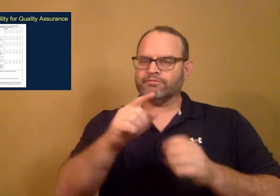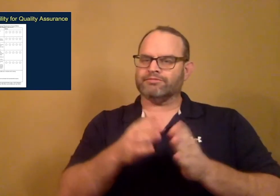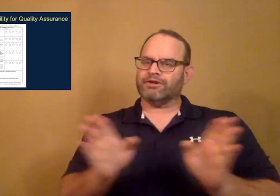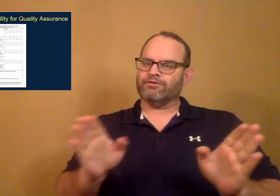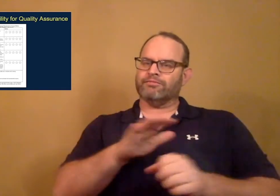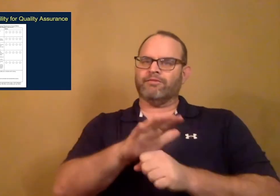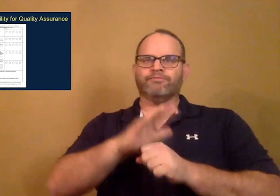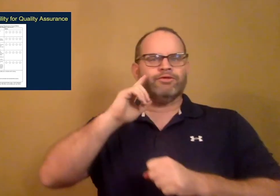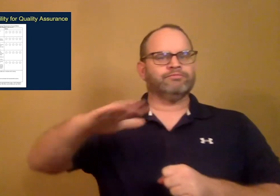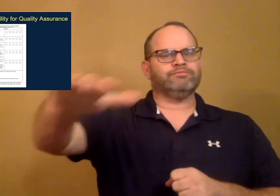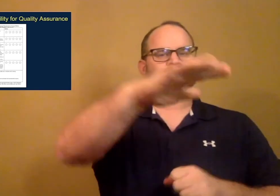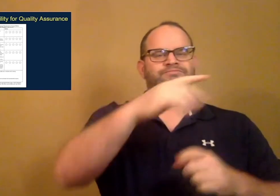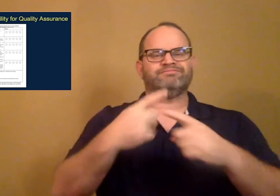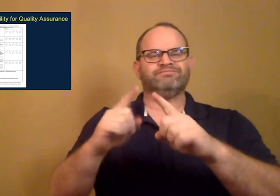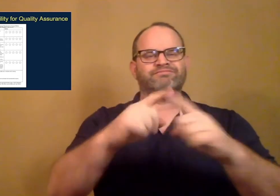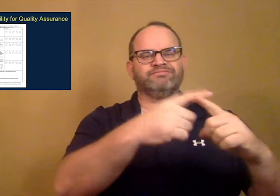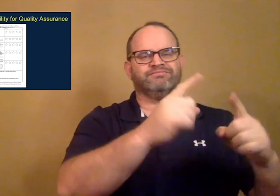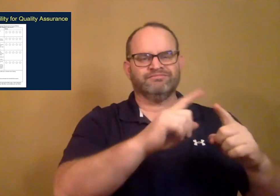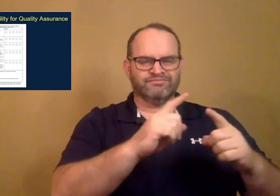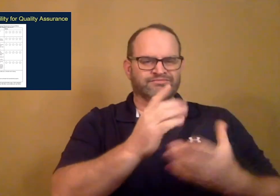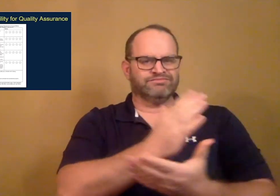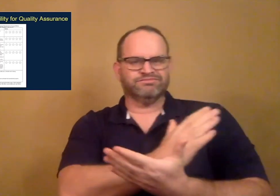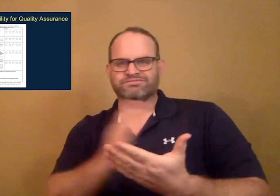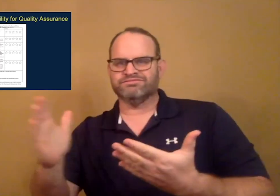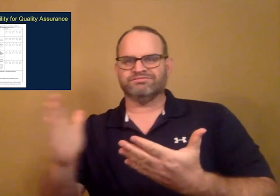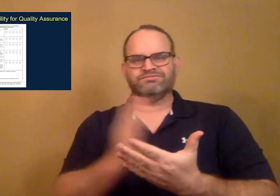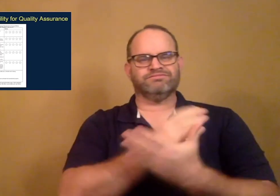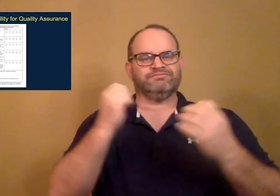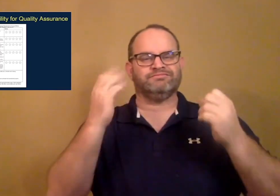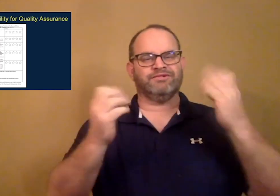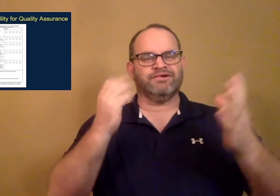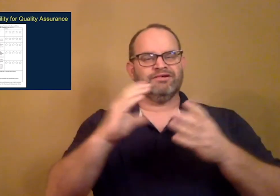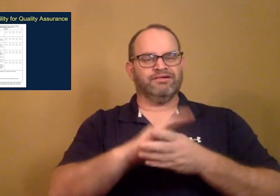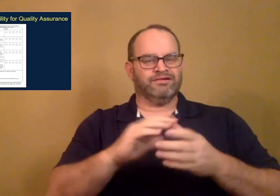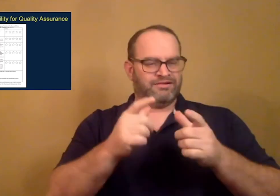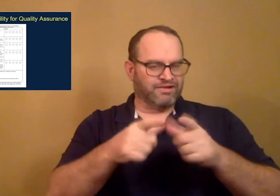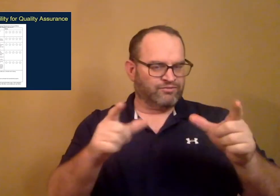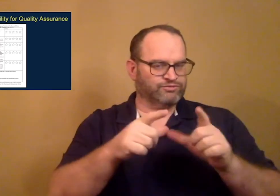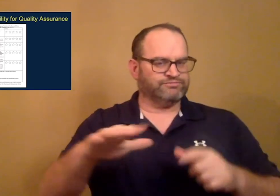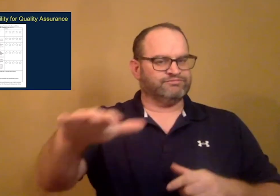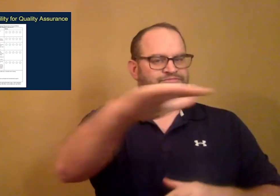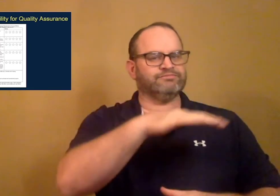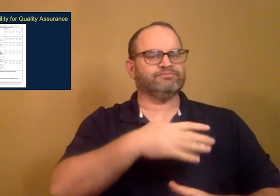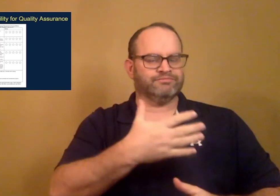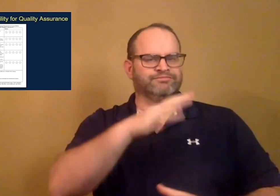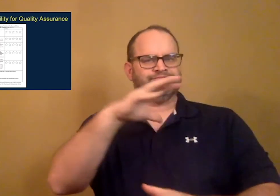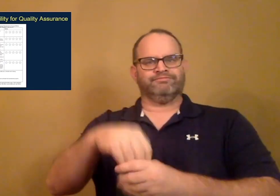as the checklist was developed to be generalizable across sign languages worldwide.